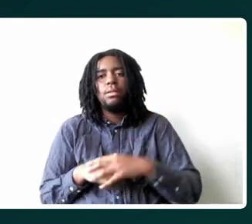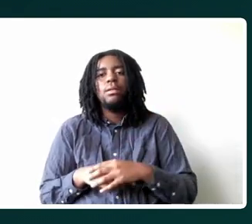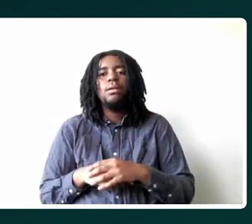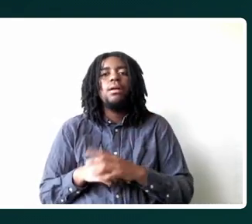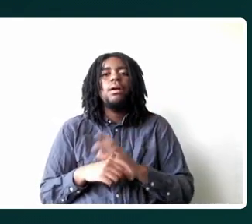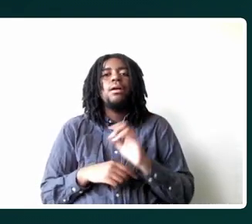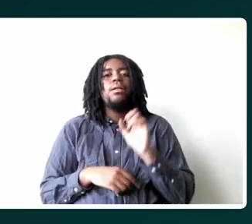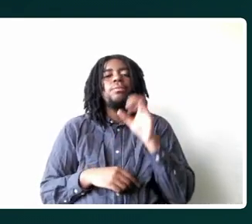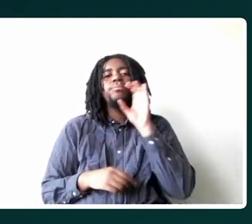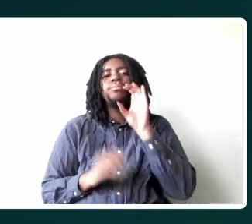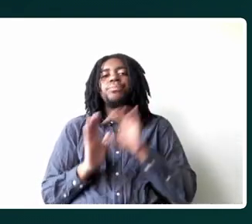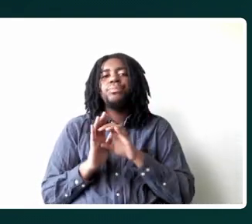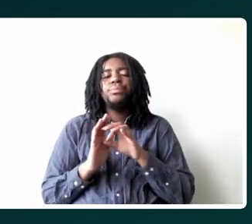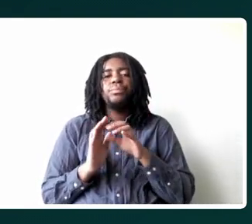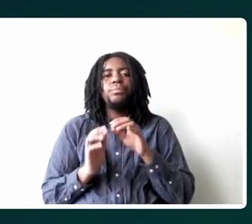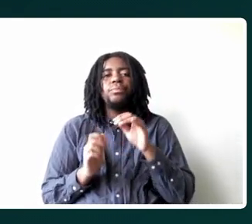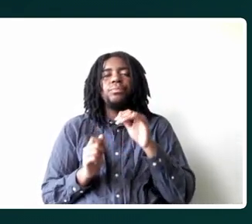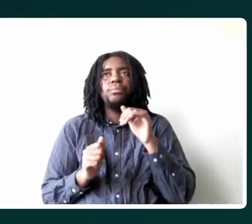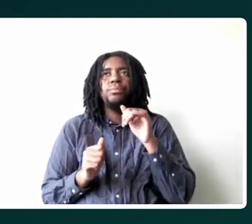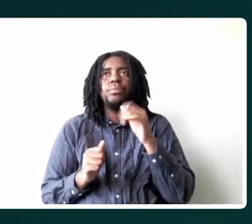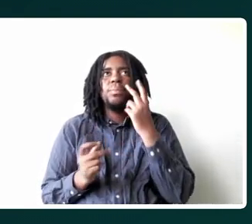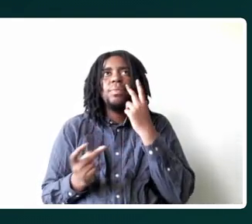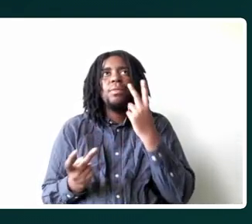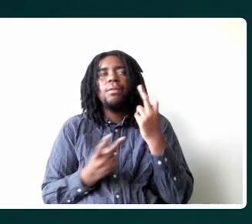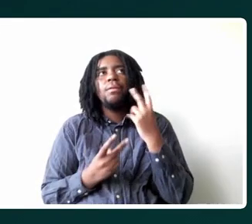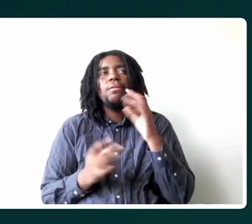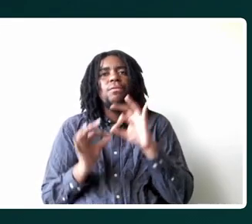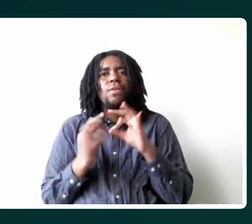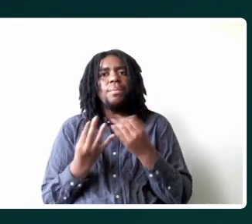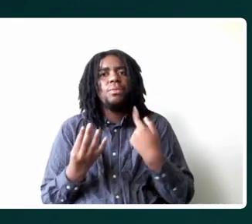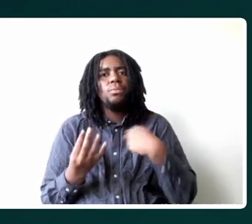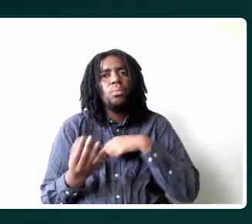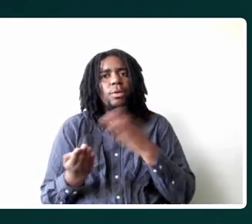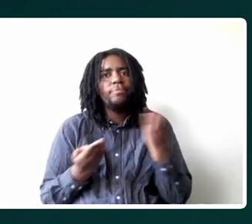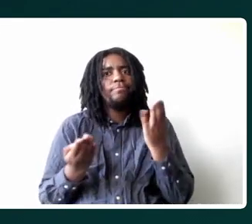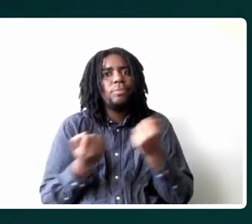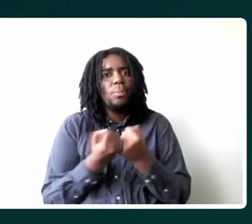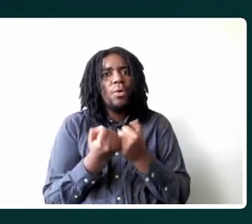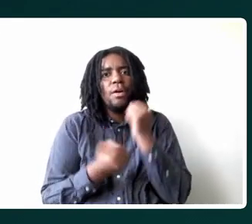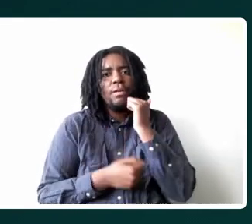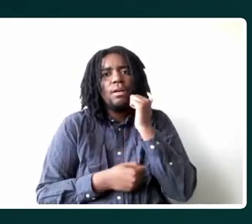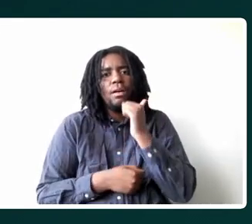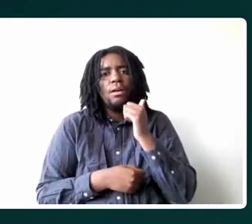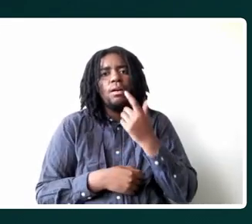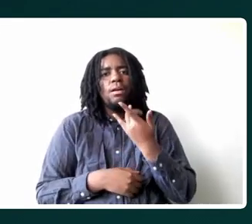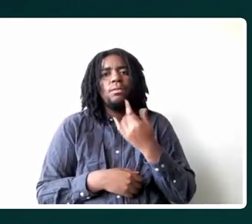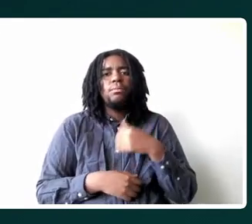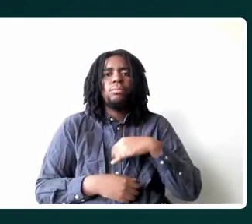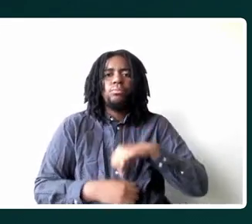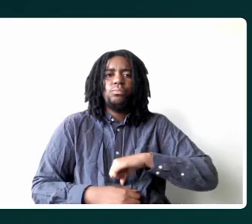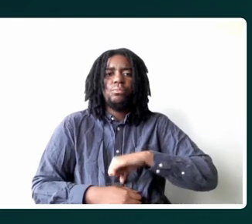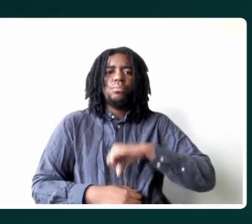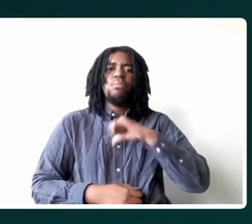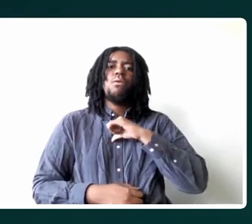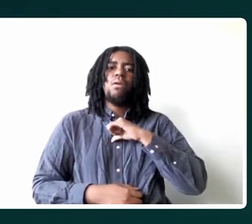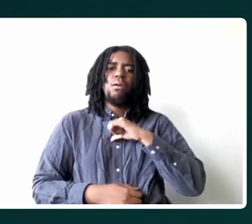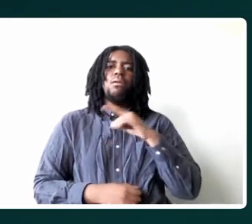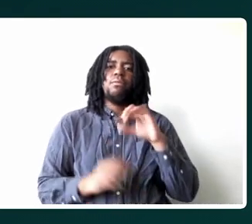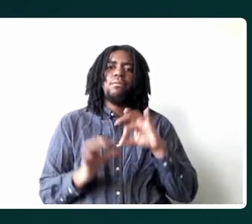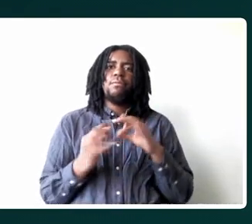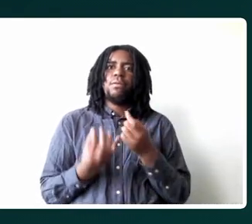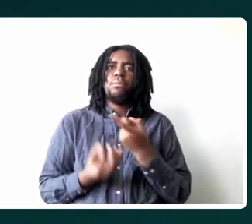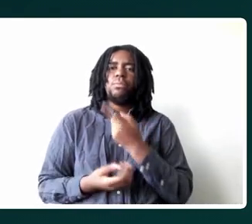we serve every day. And how proud these families are, especially when they have someone, a parent